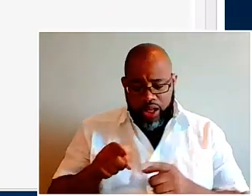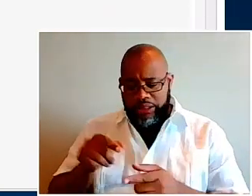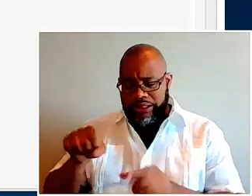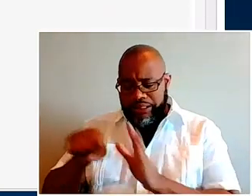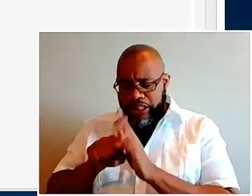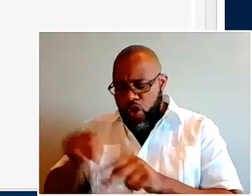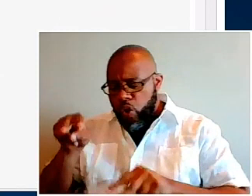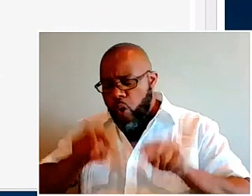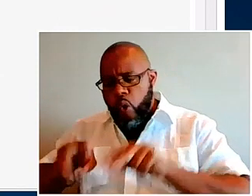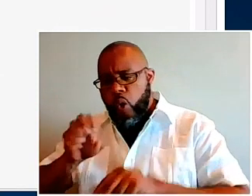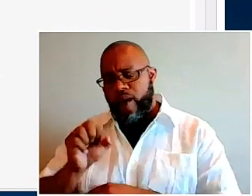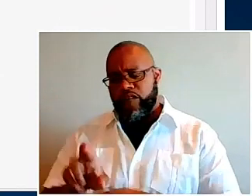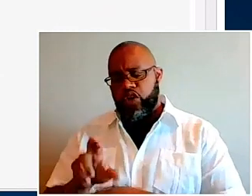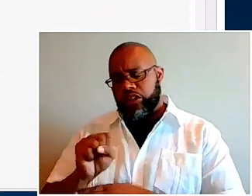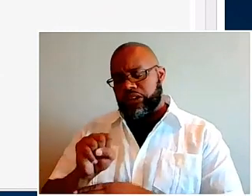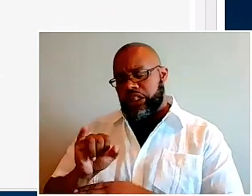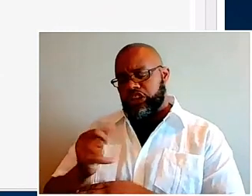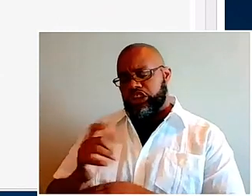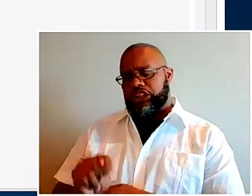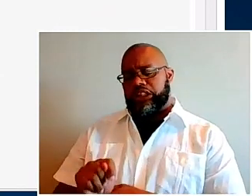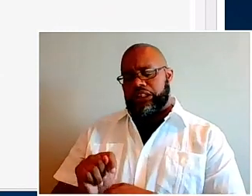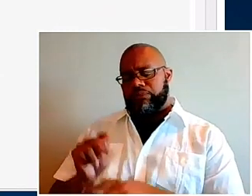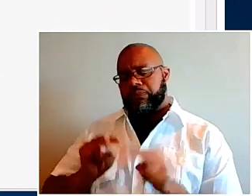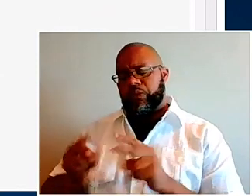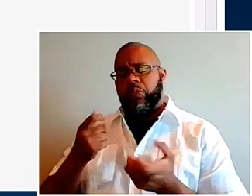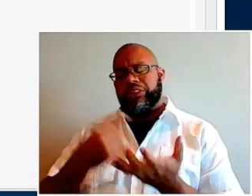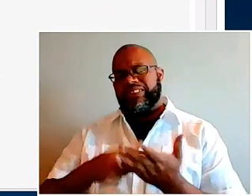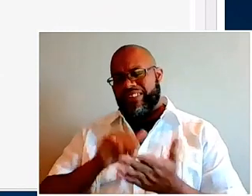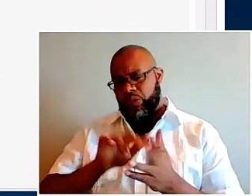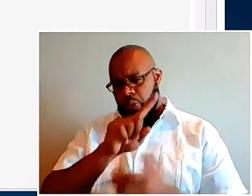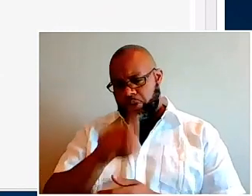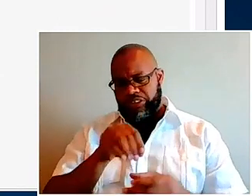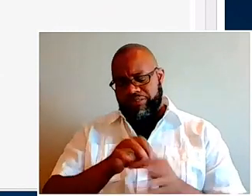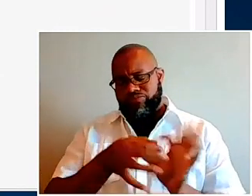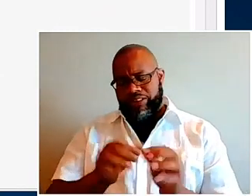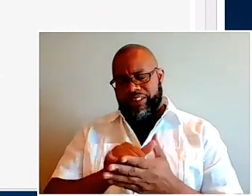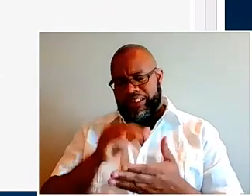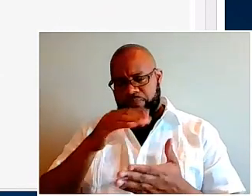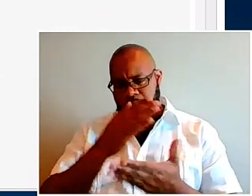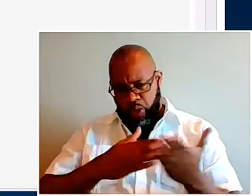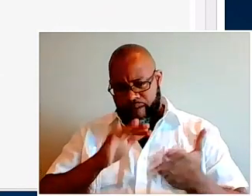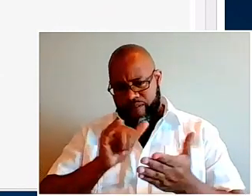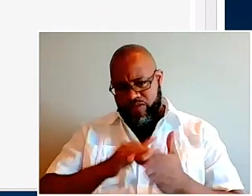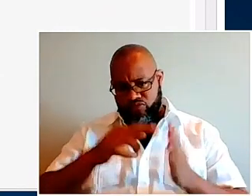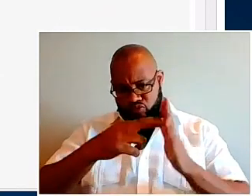So I'd like to discuss those questions in the relevant sections of the regulations as we get to them.